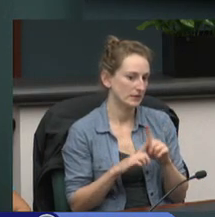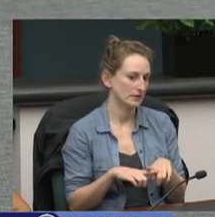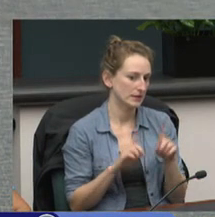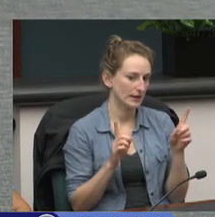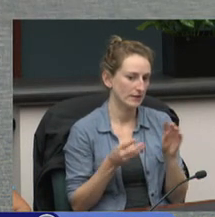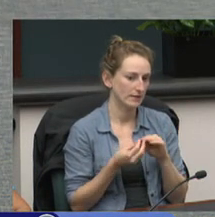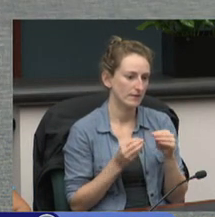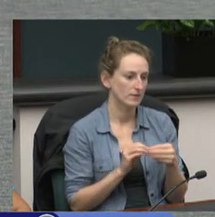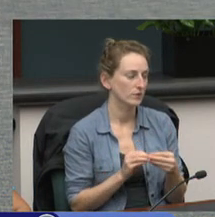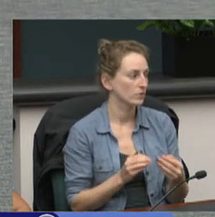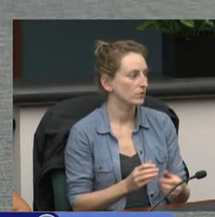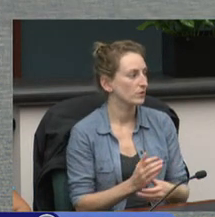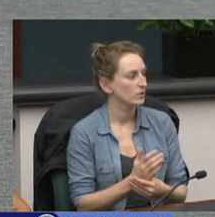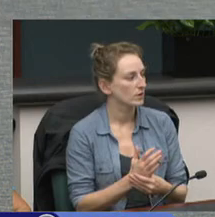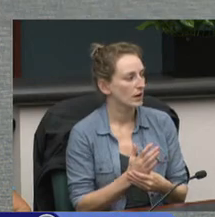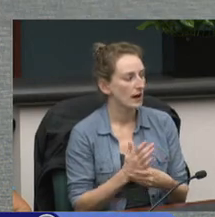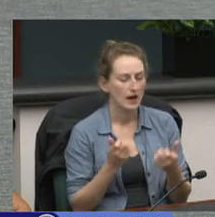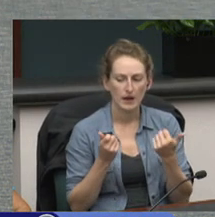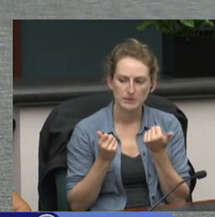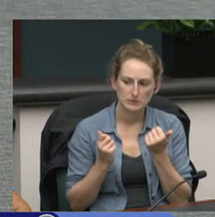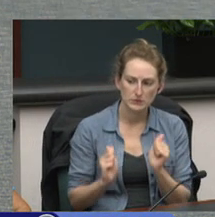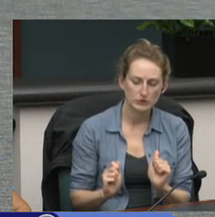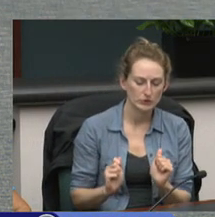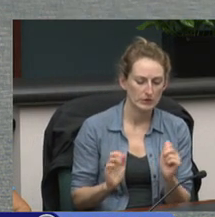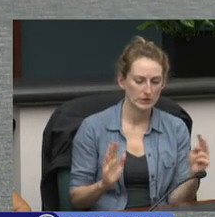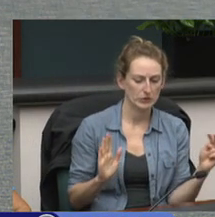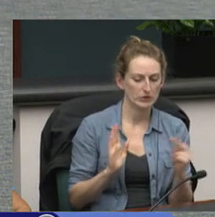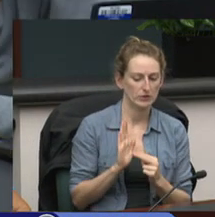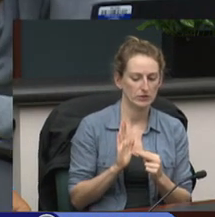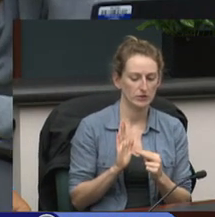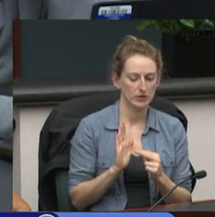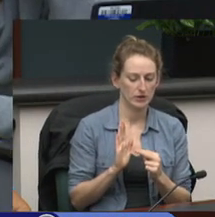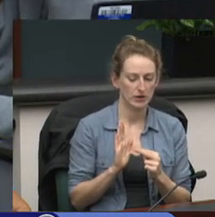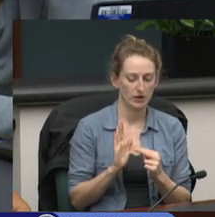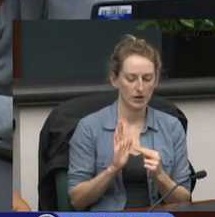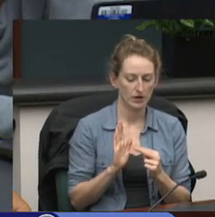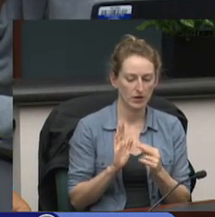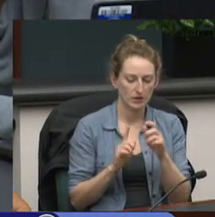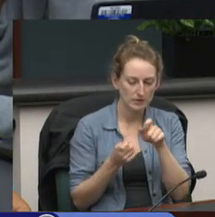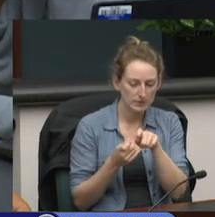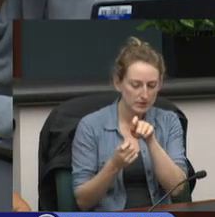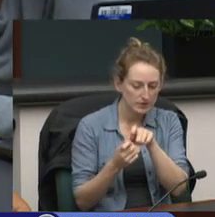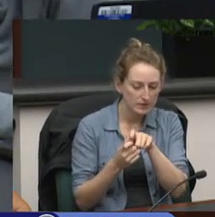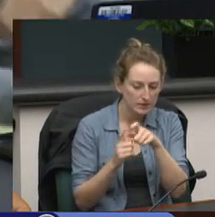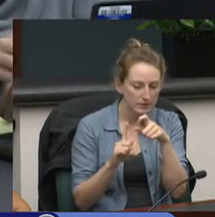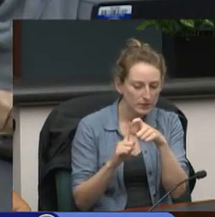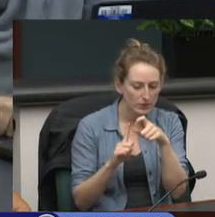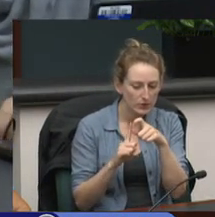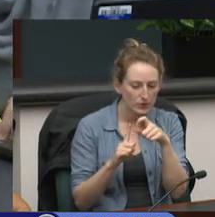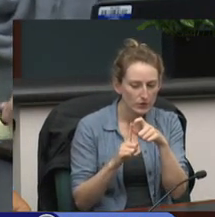I'm trying to look to see we we call out yeah I'm not positive on the answer to